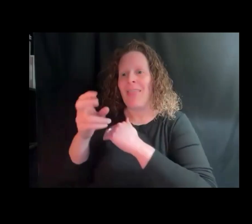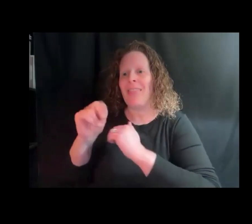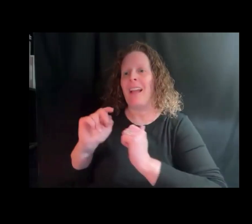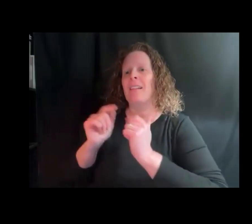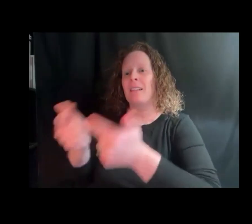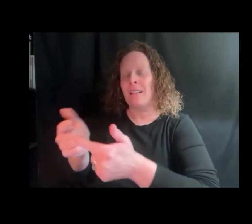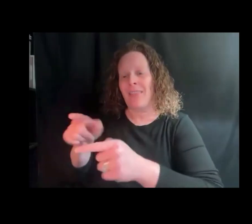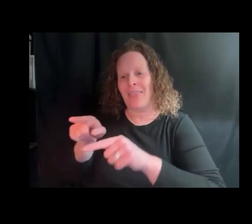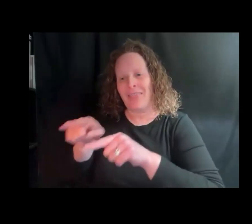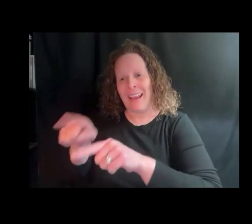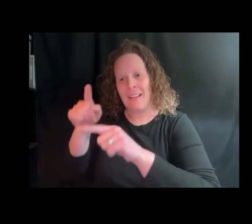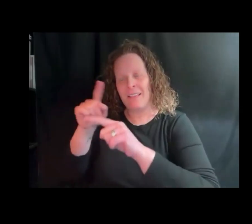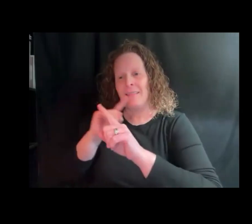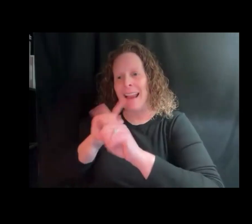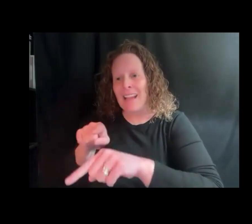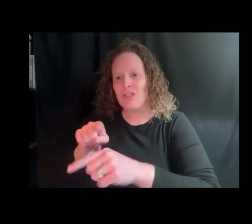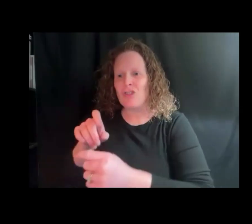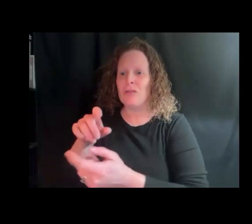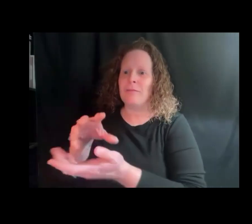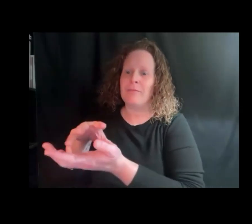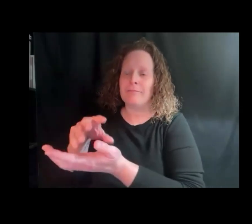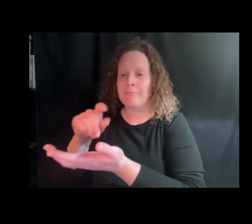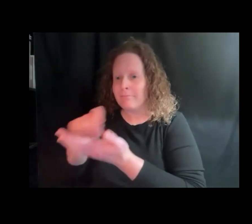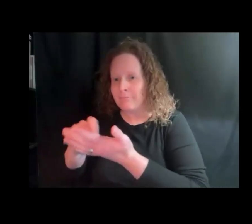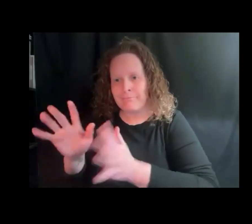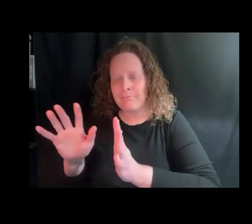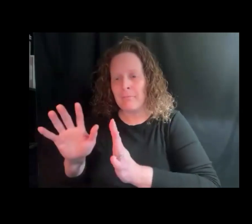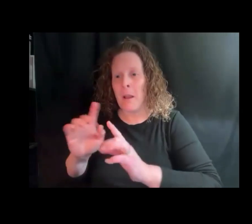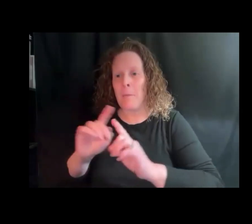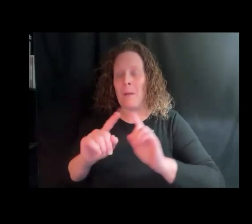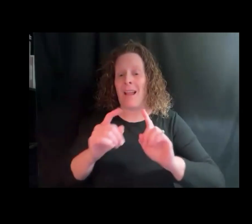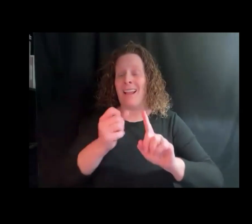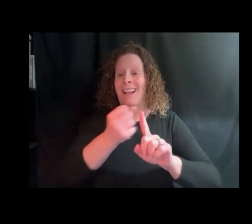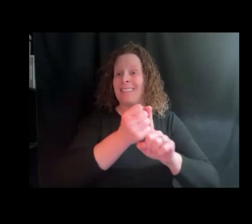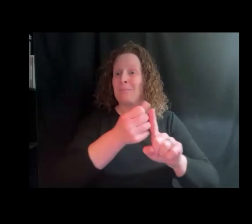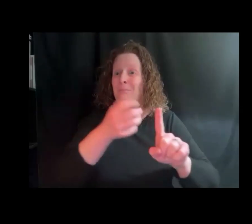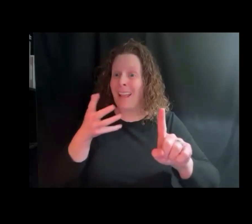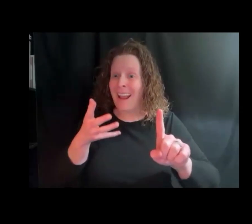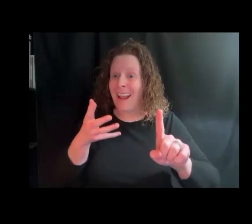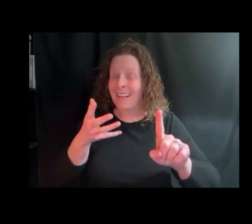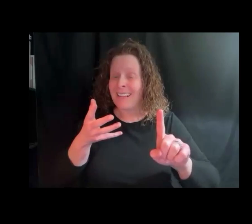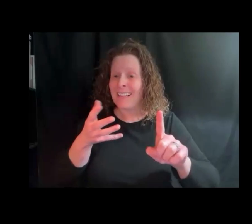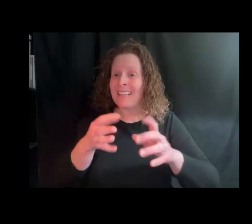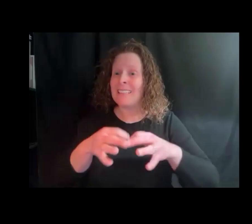they're actually taking something away from the teacher. But the fact is that the languages are very different